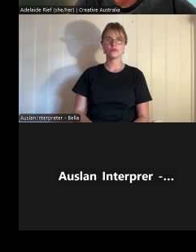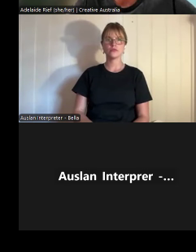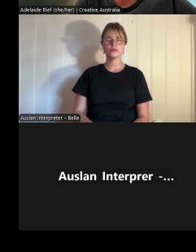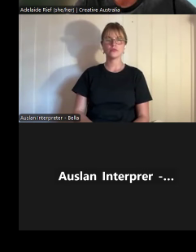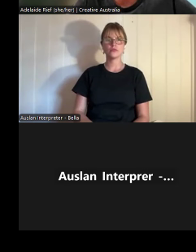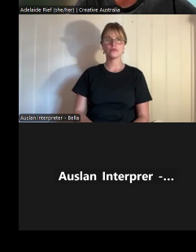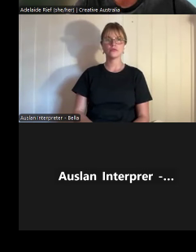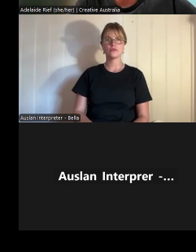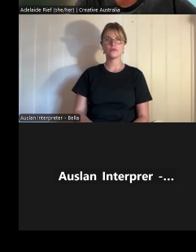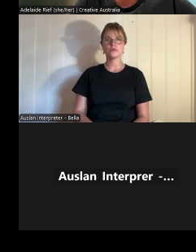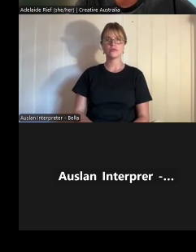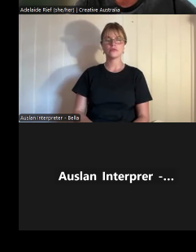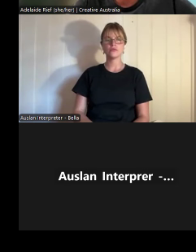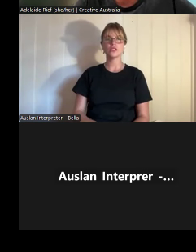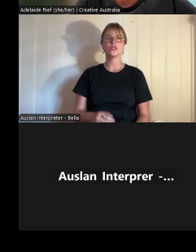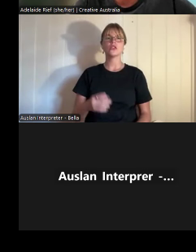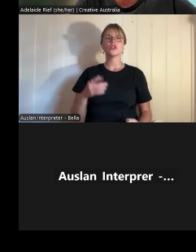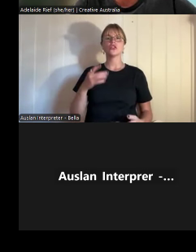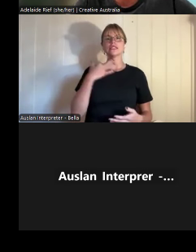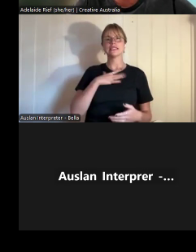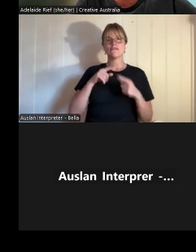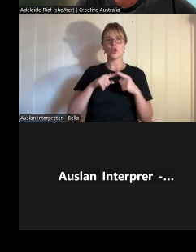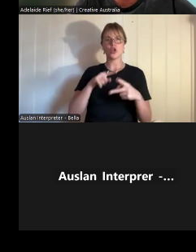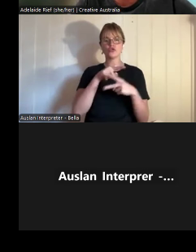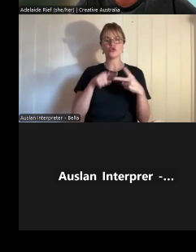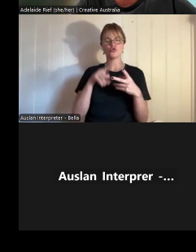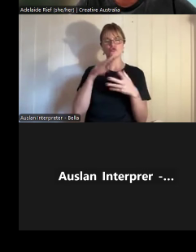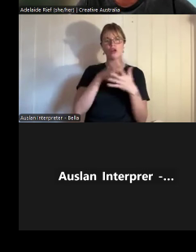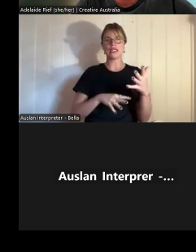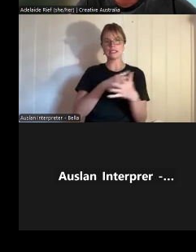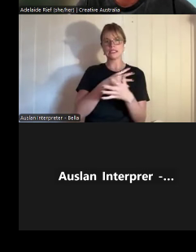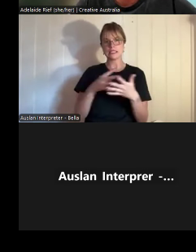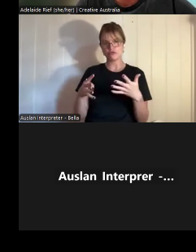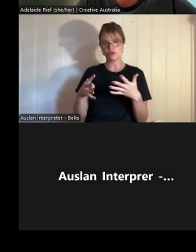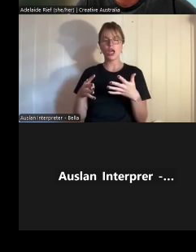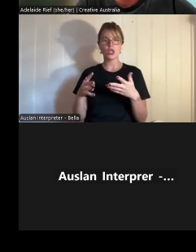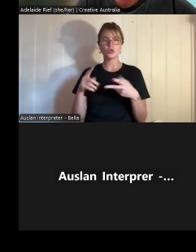they address the assessment criteria. So the two assessment criteria for these opportunity